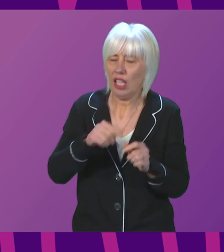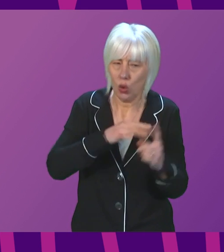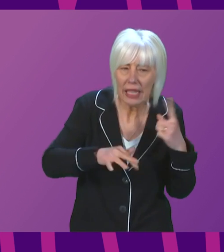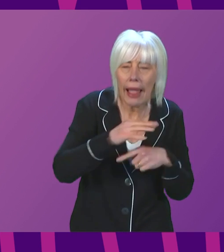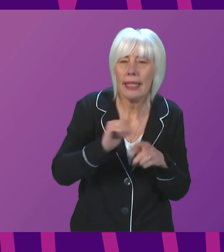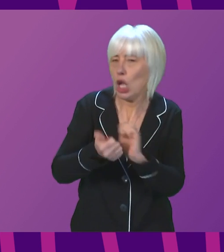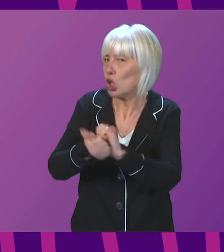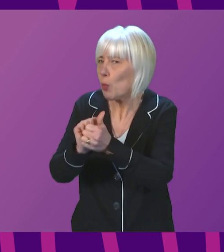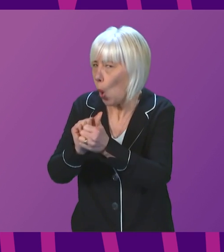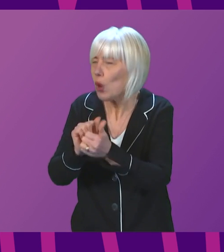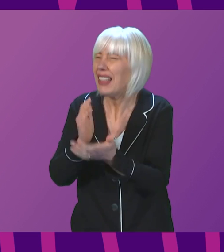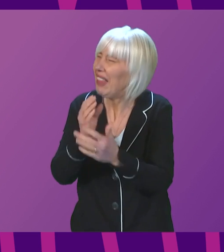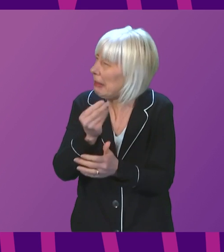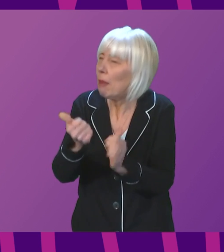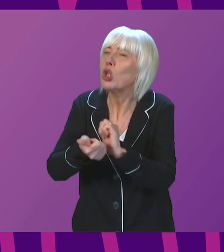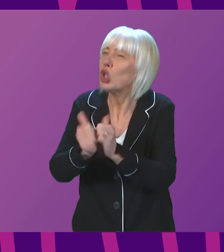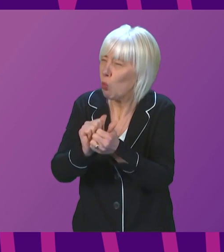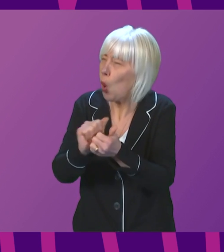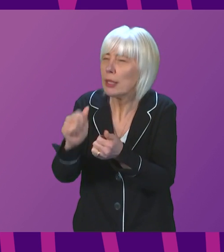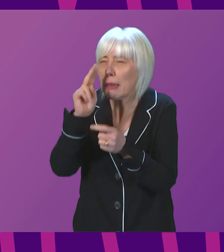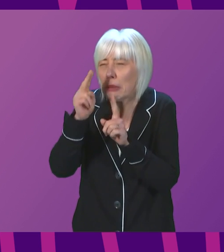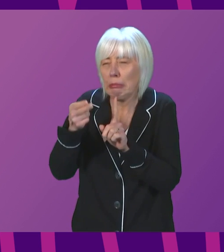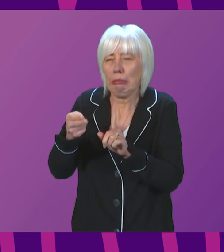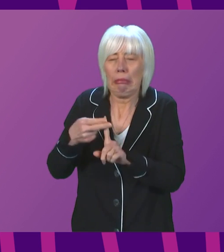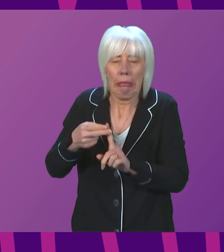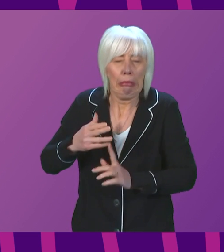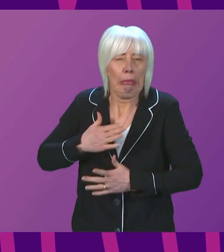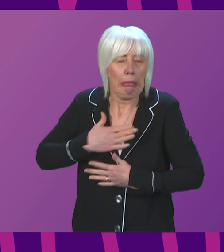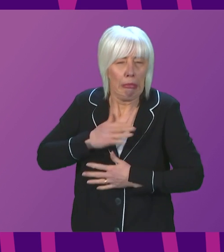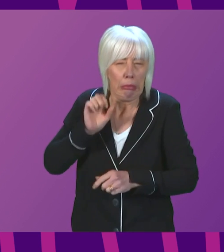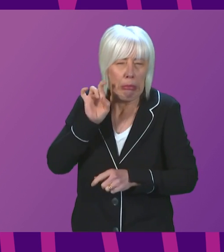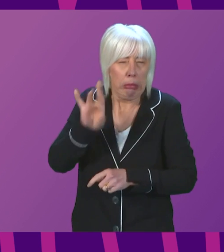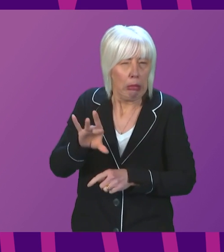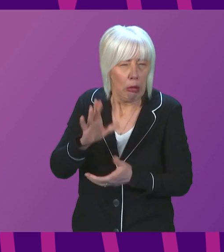Perhaps in some sports in particular, that stigma remains strong.